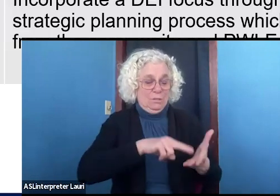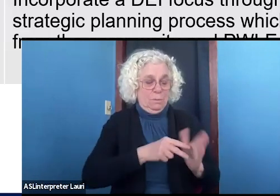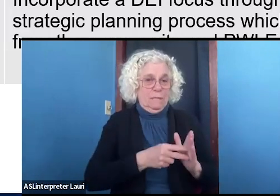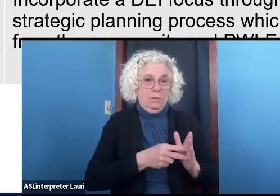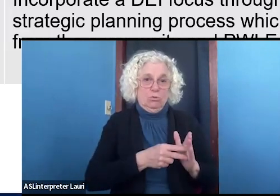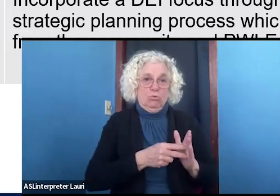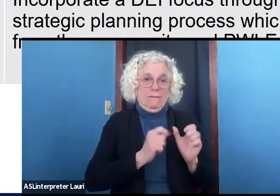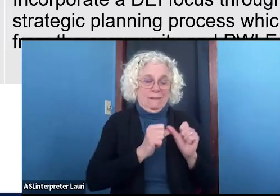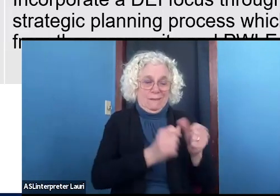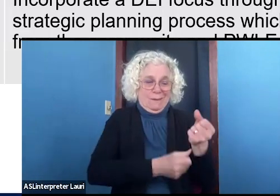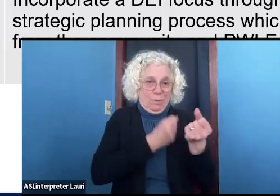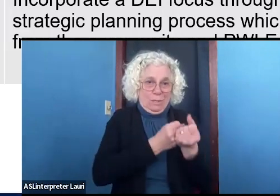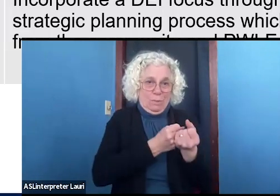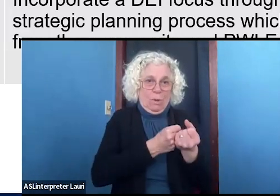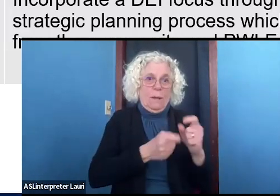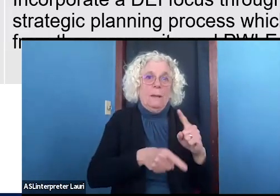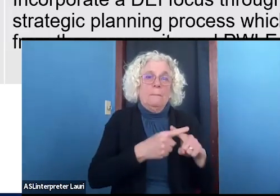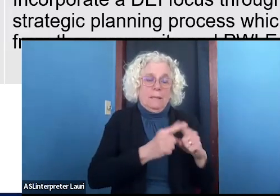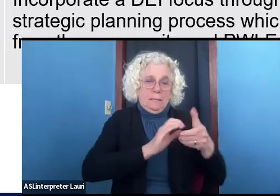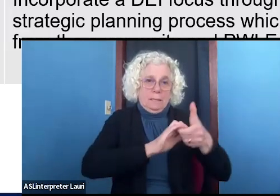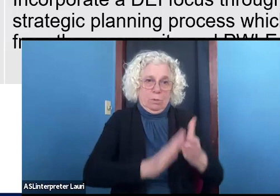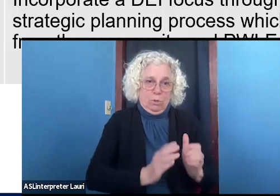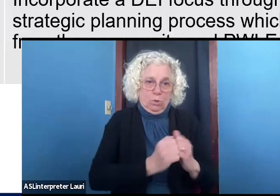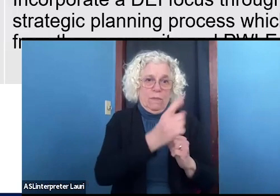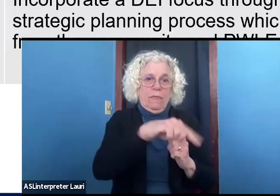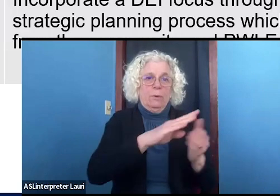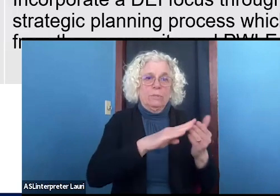and strategic partnerships with communities or providers.